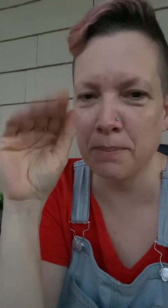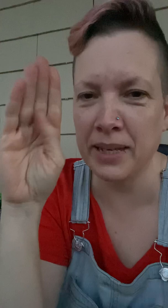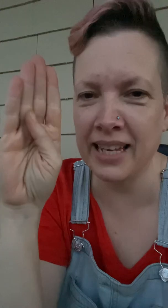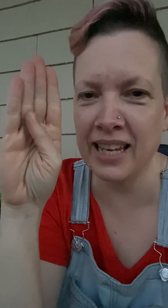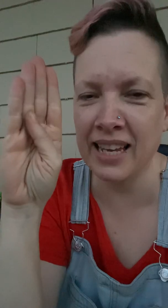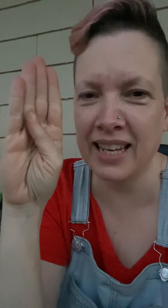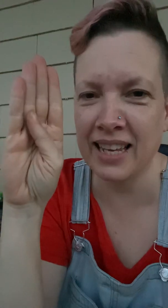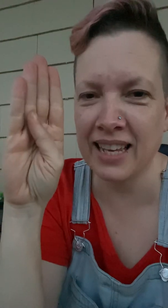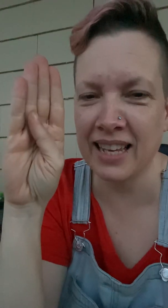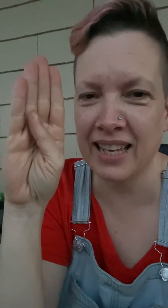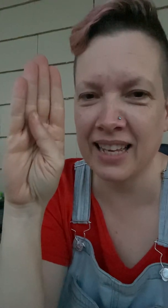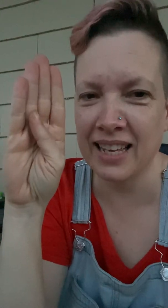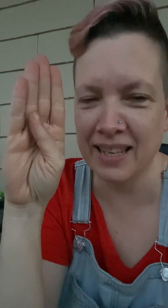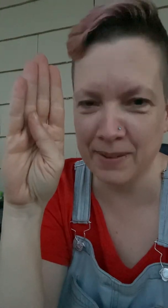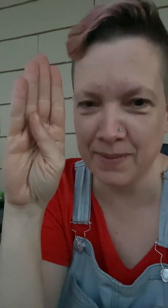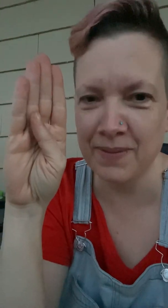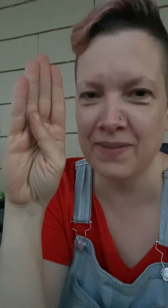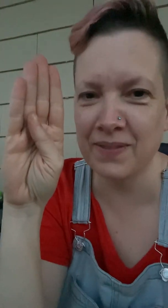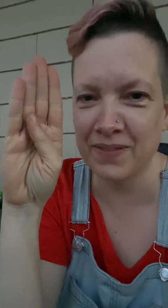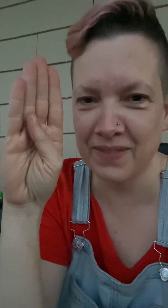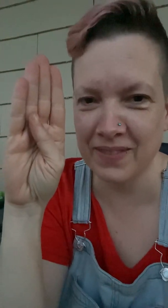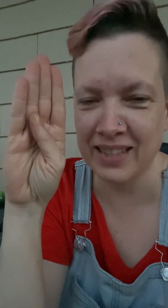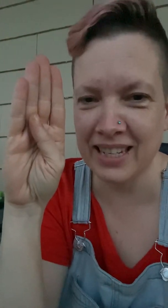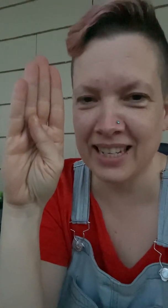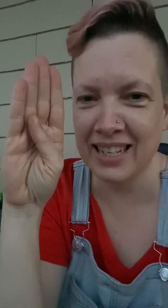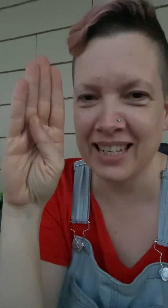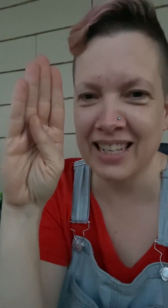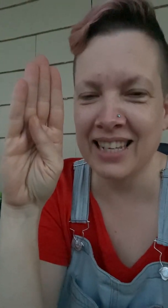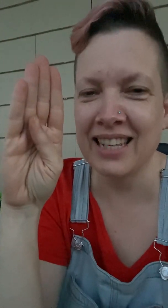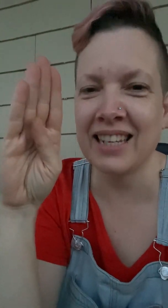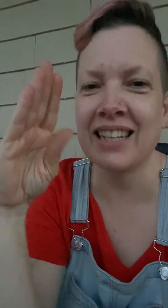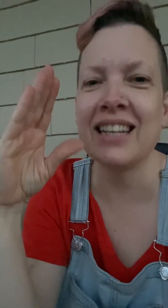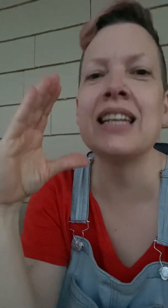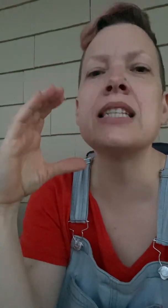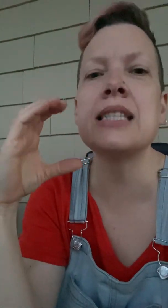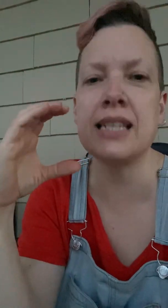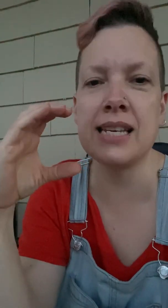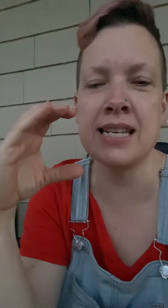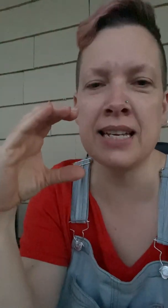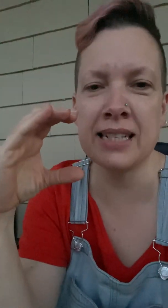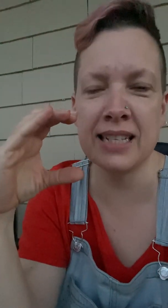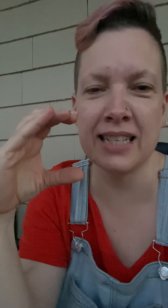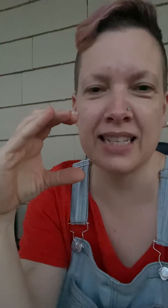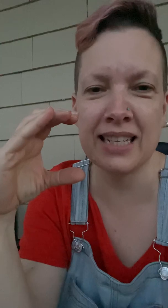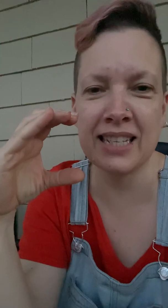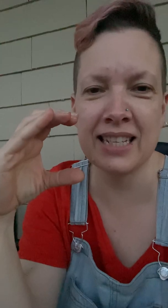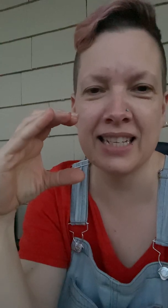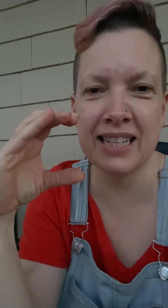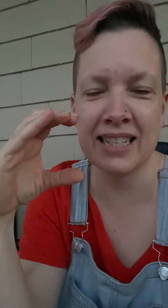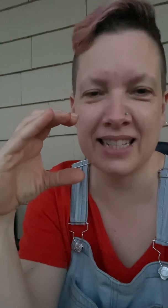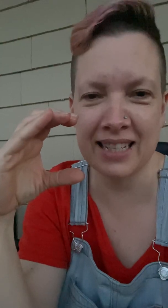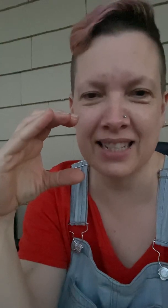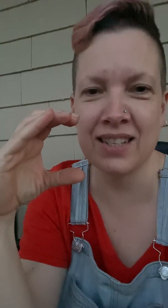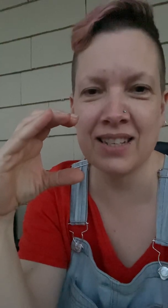B C